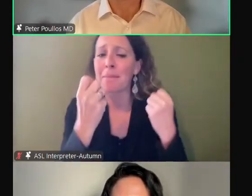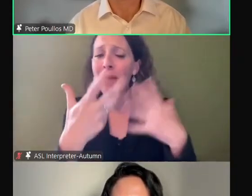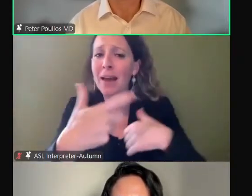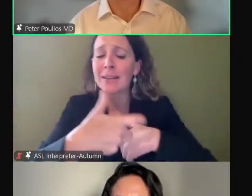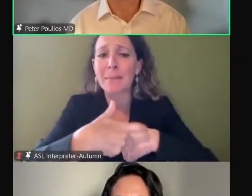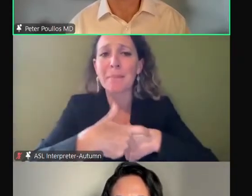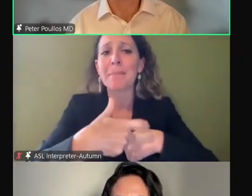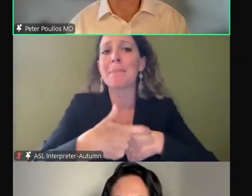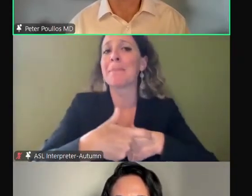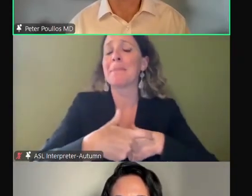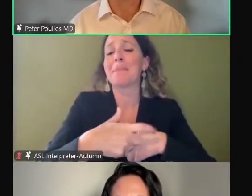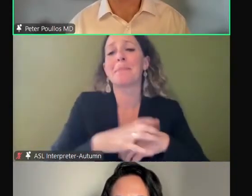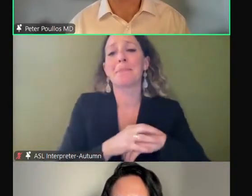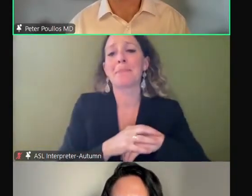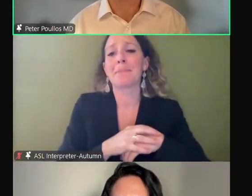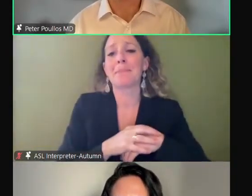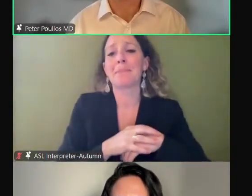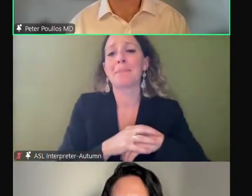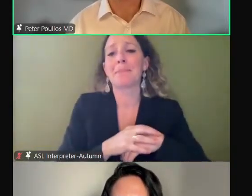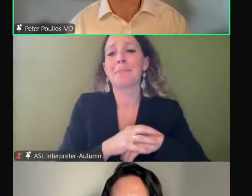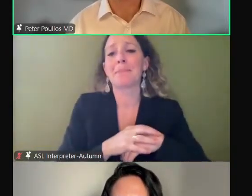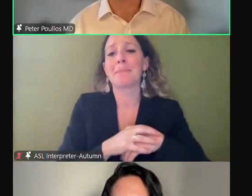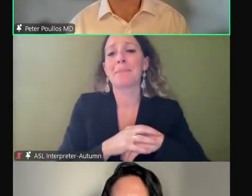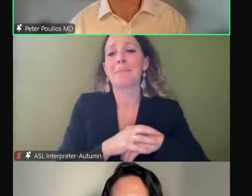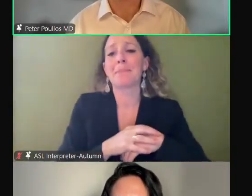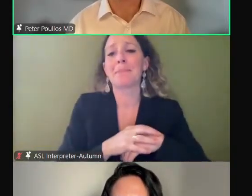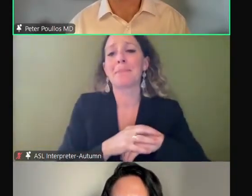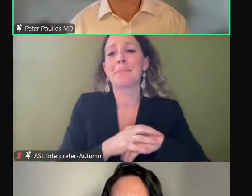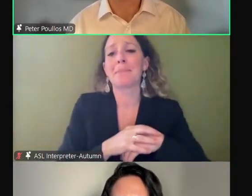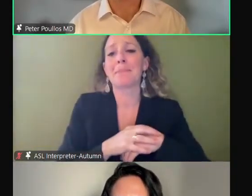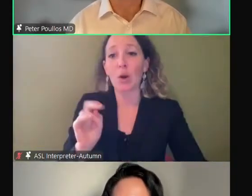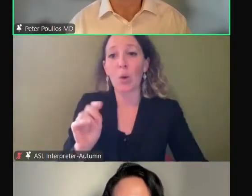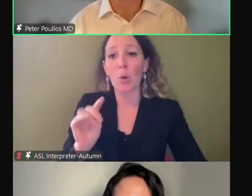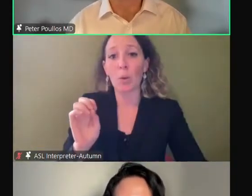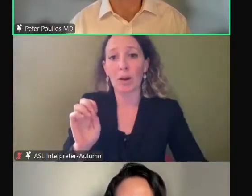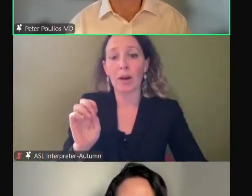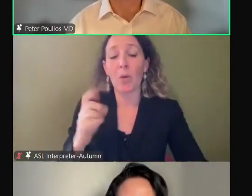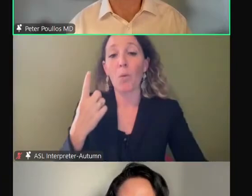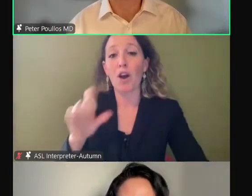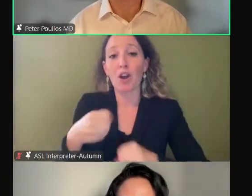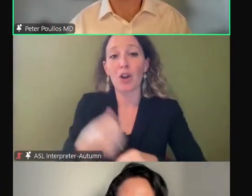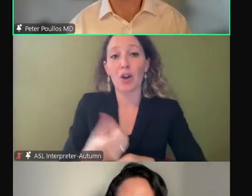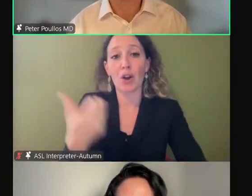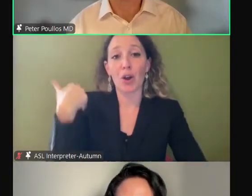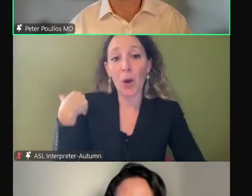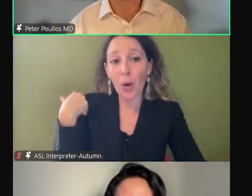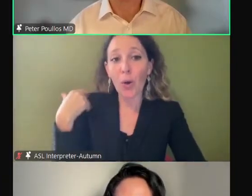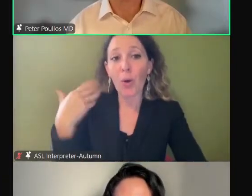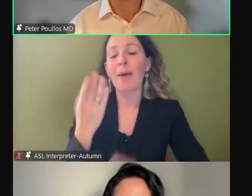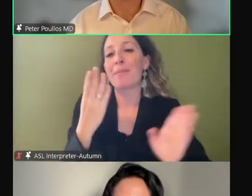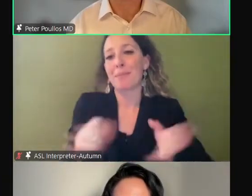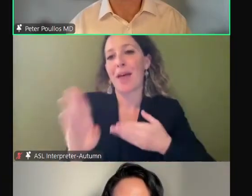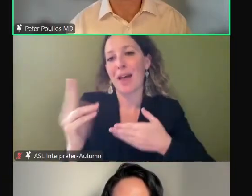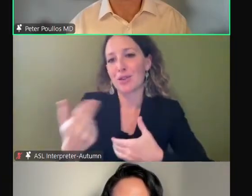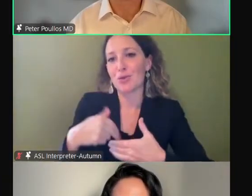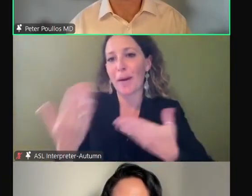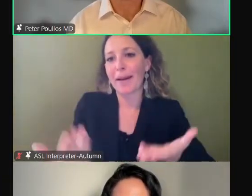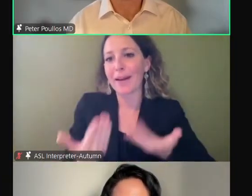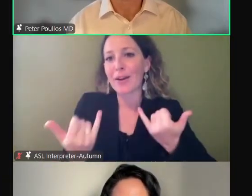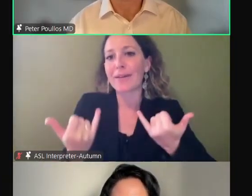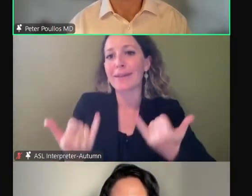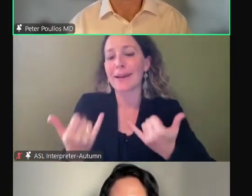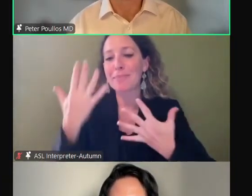gave our keynote at the. And had planned on joining us here today, but unfortunately,